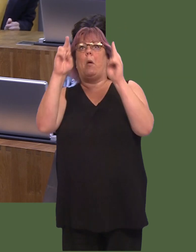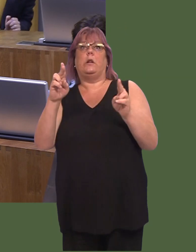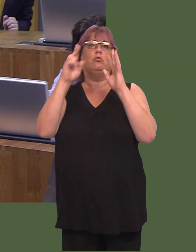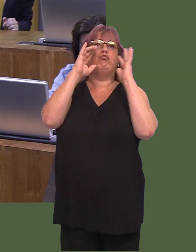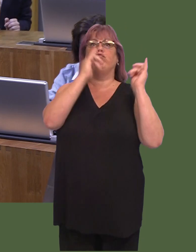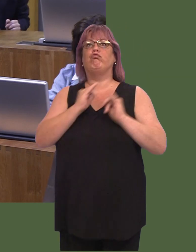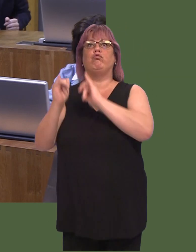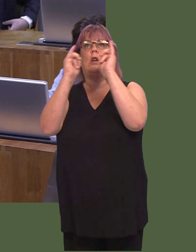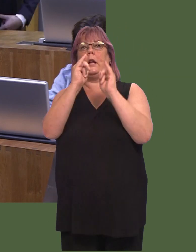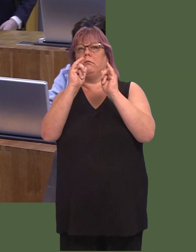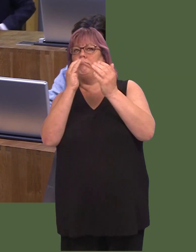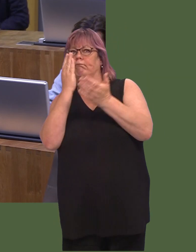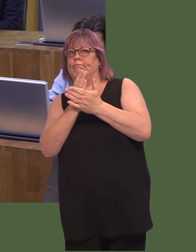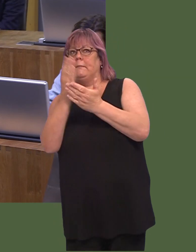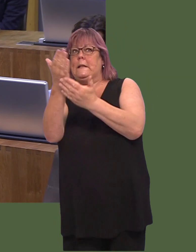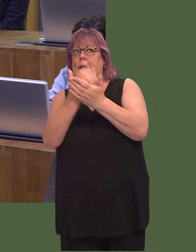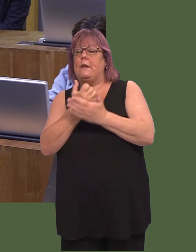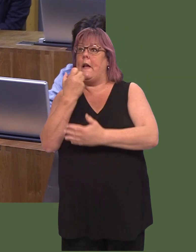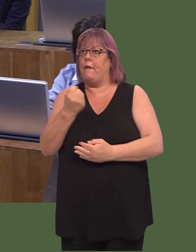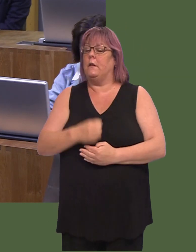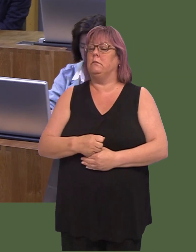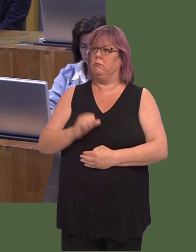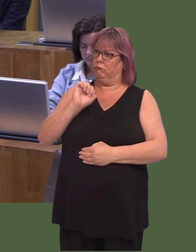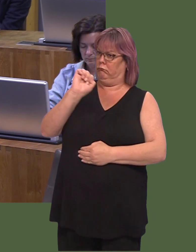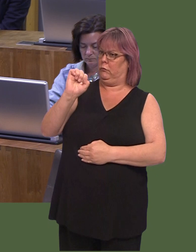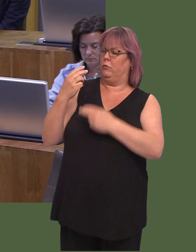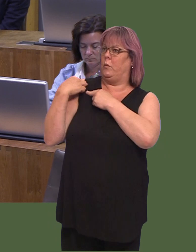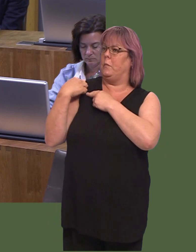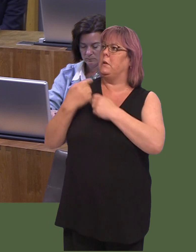own and are taking action in order to make them safer, and so they should.